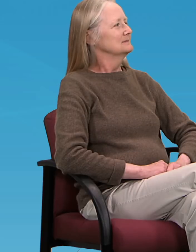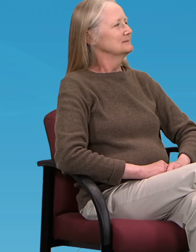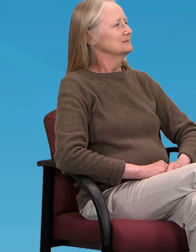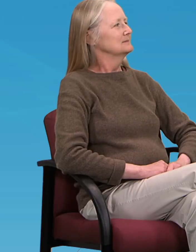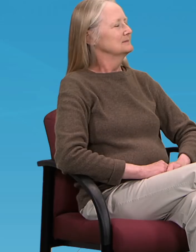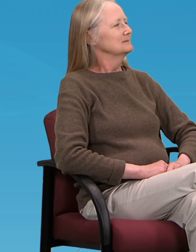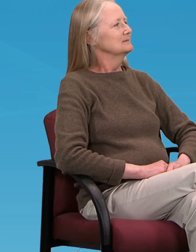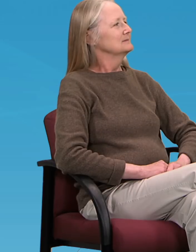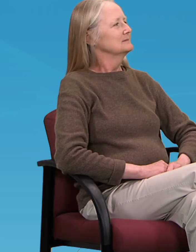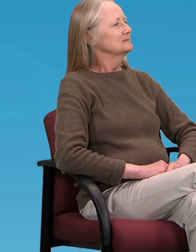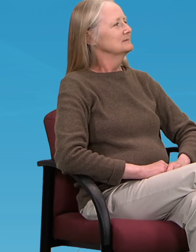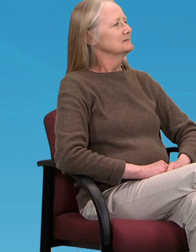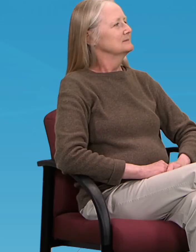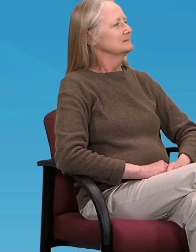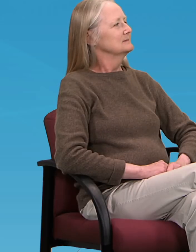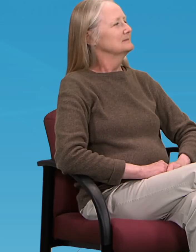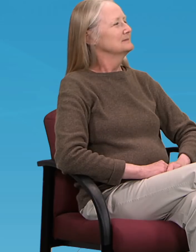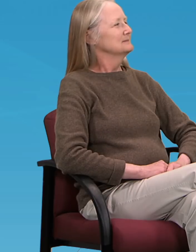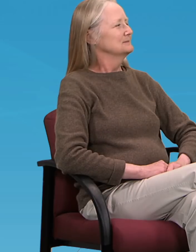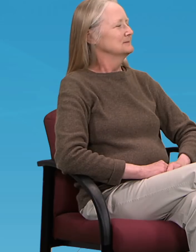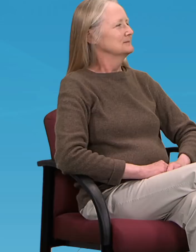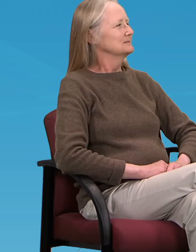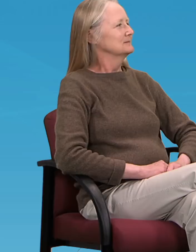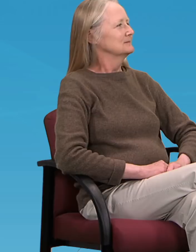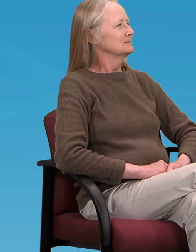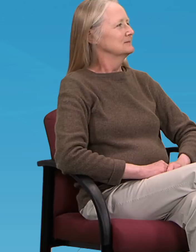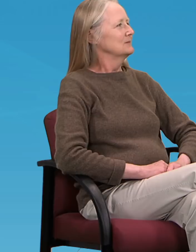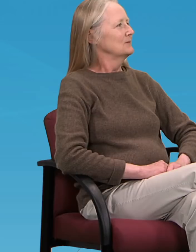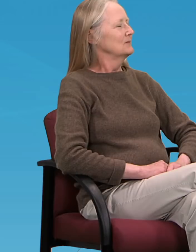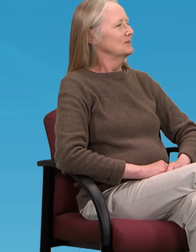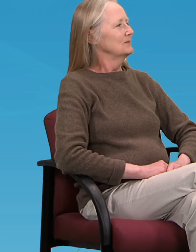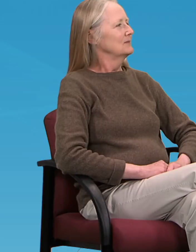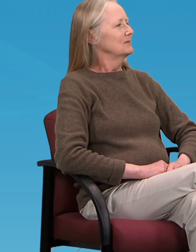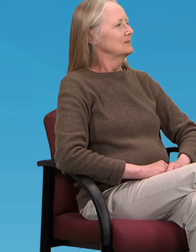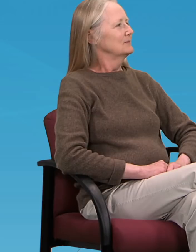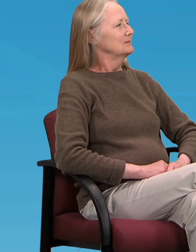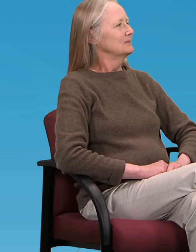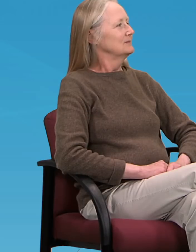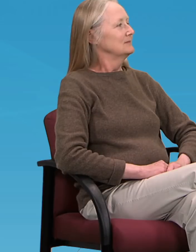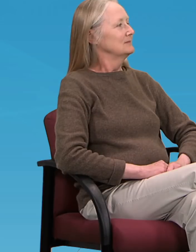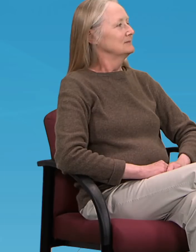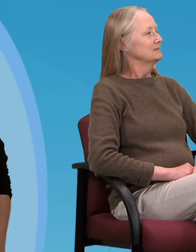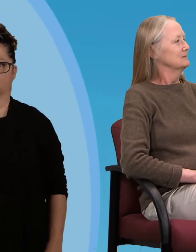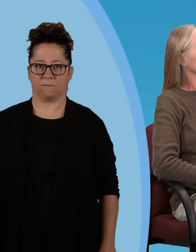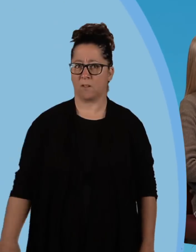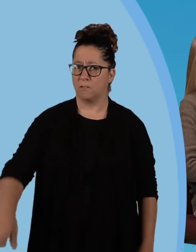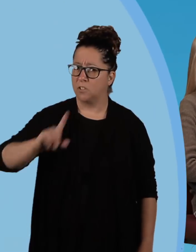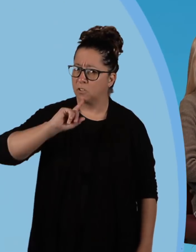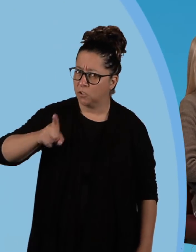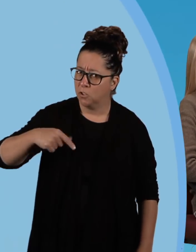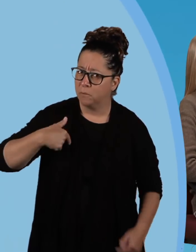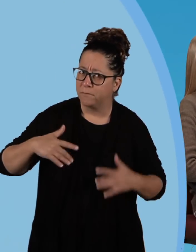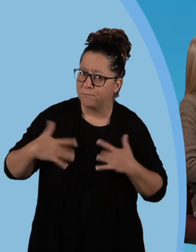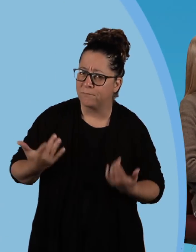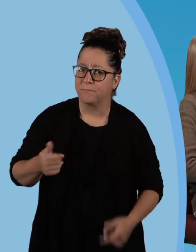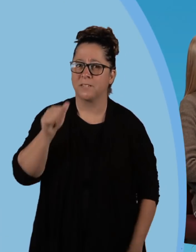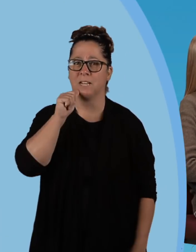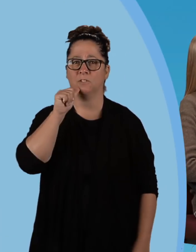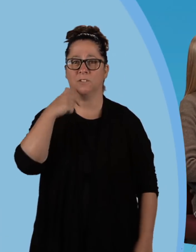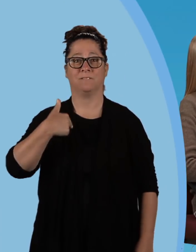in the Education of Deaf Learners. I focus on deaf students of color in my research. Now, Brenda, can you tell us about yourself? Sure, I'd be happy to.